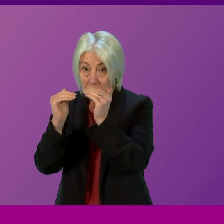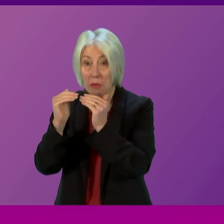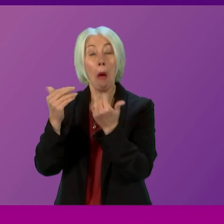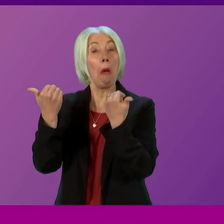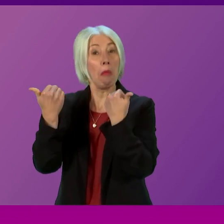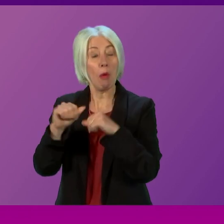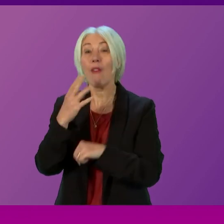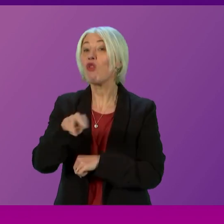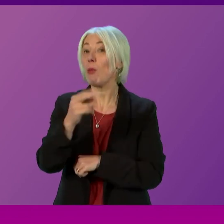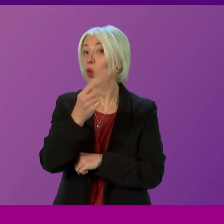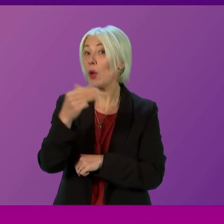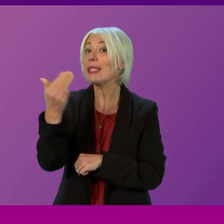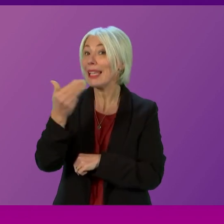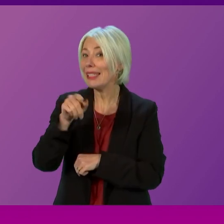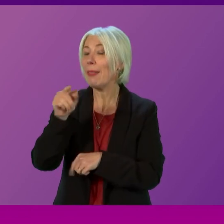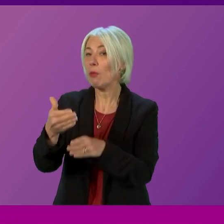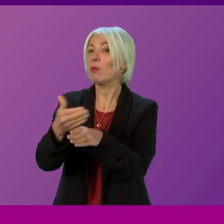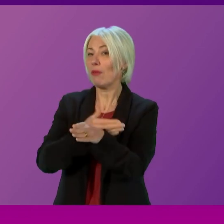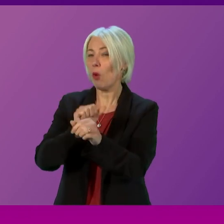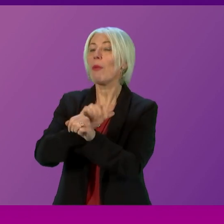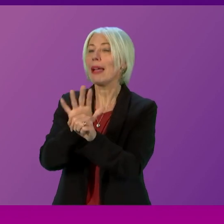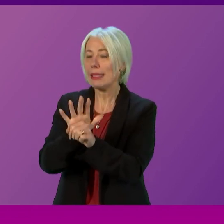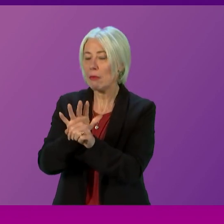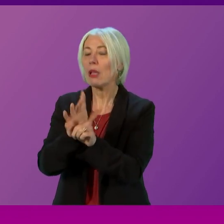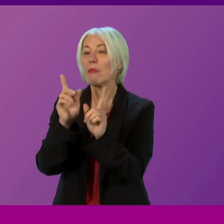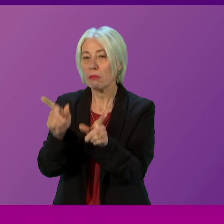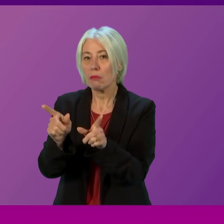was the pre-pandemic year, of course. In the past few days, we have also had the university